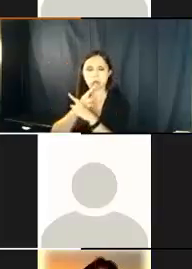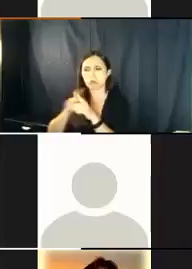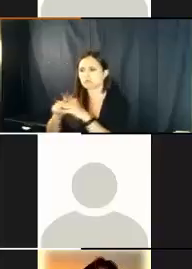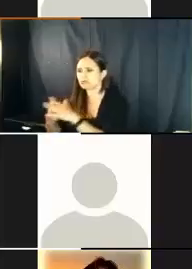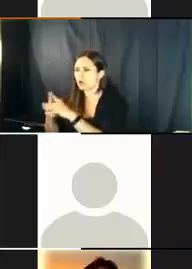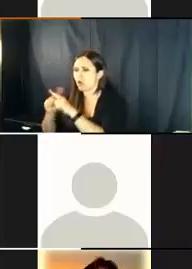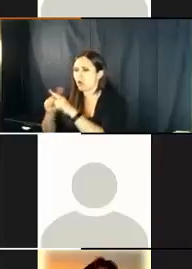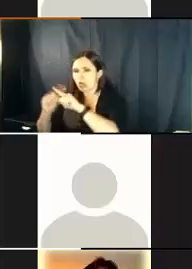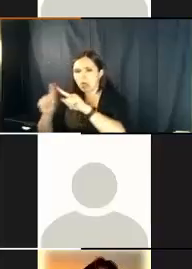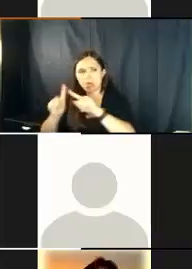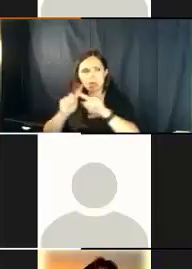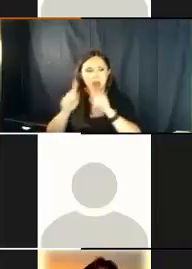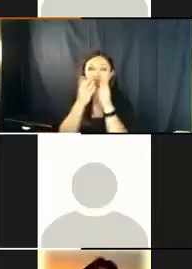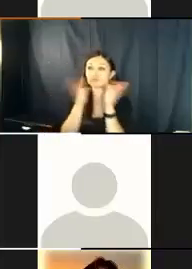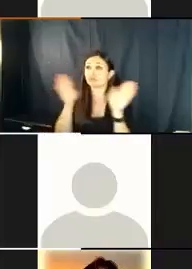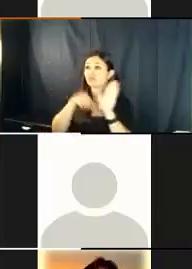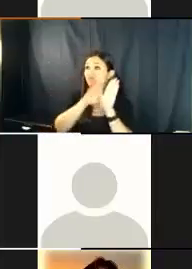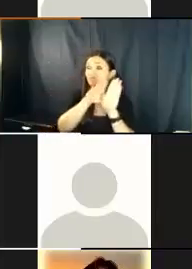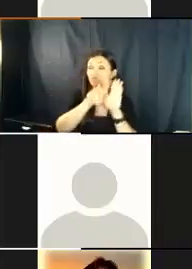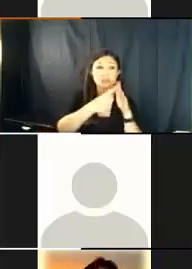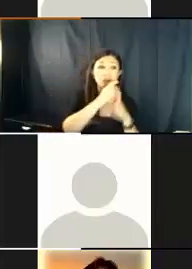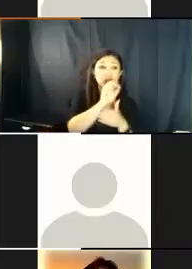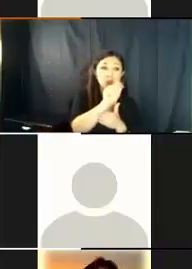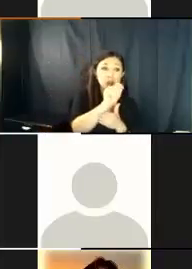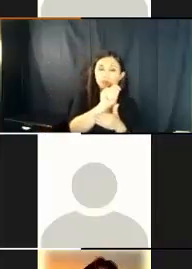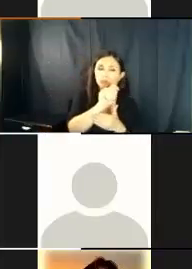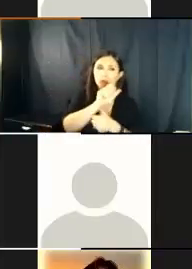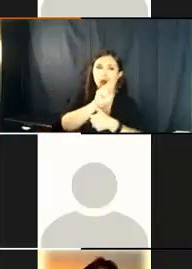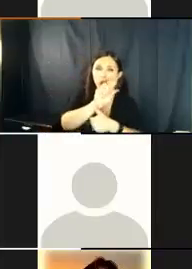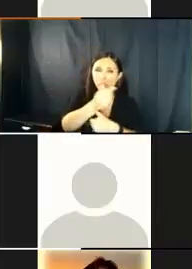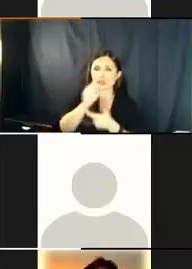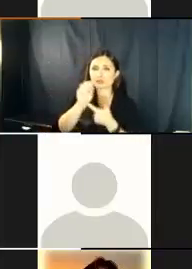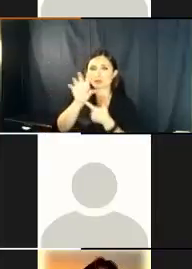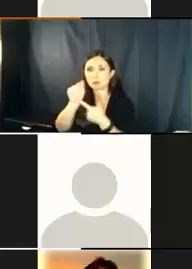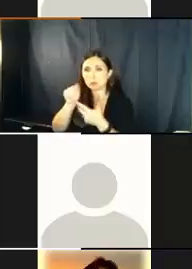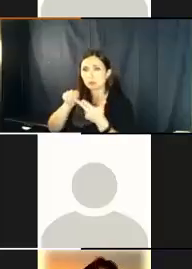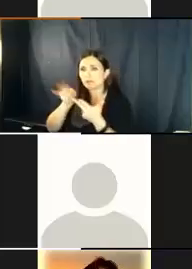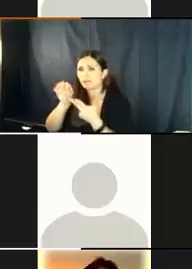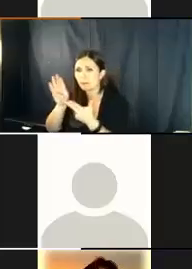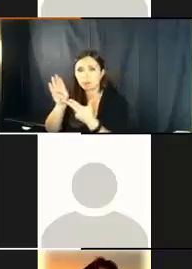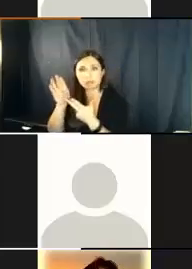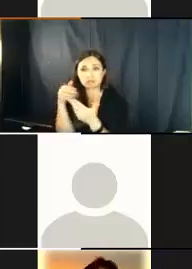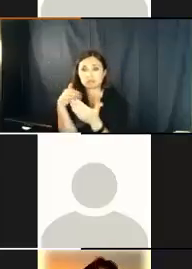student can start in August, they can start in October, they can start you know in February, whenever they need to start a course.